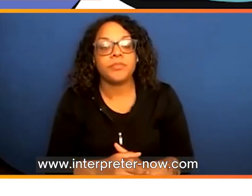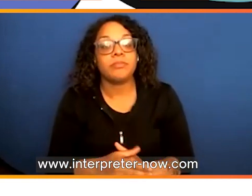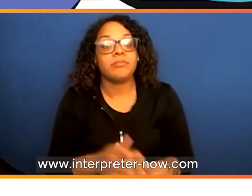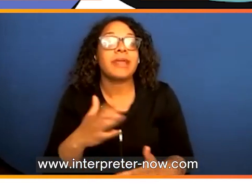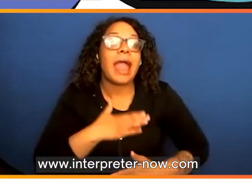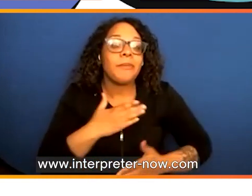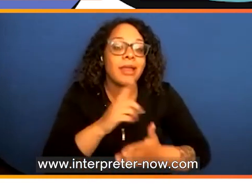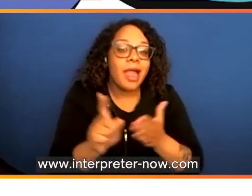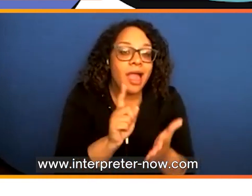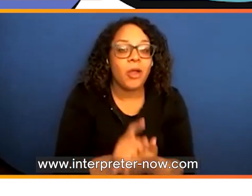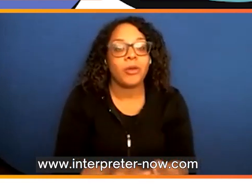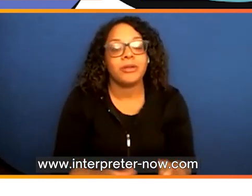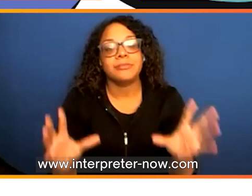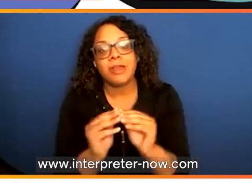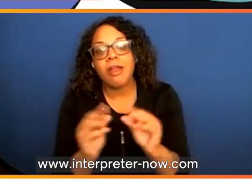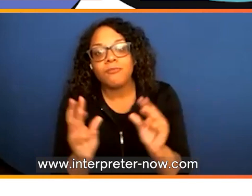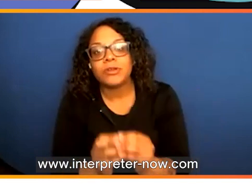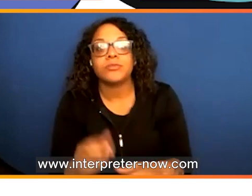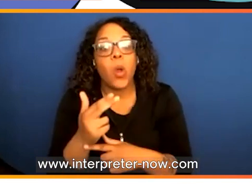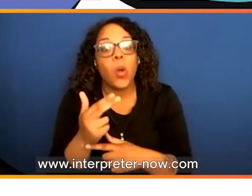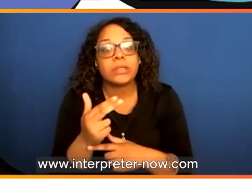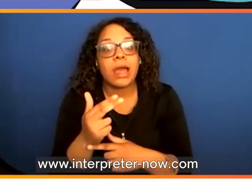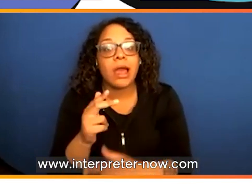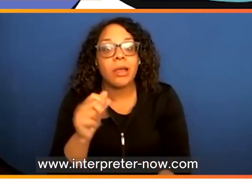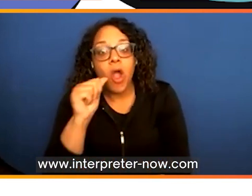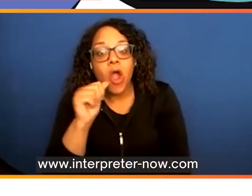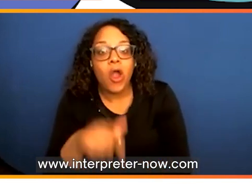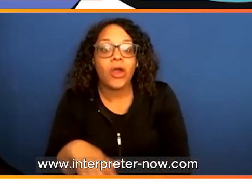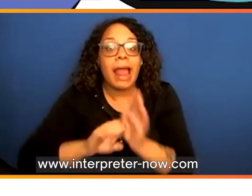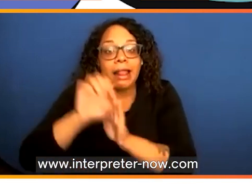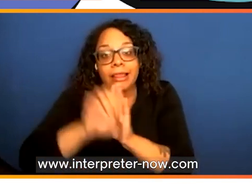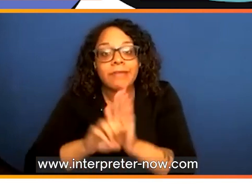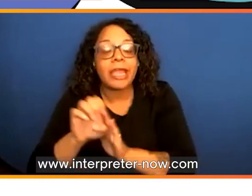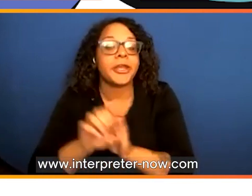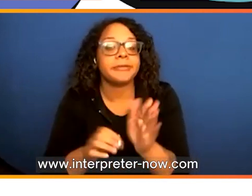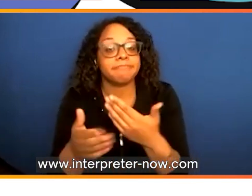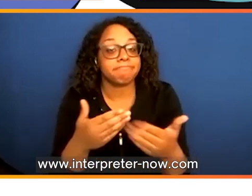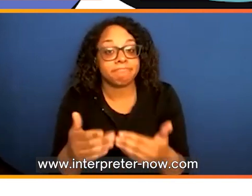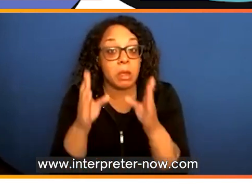lobby bar, or the elevator, and someone I know or don't know, says something off color,